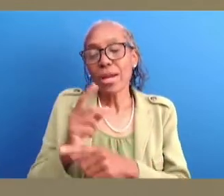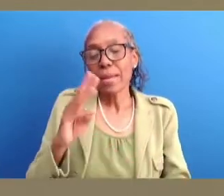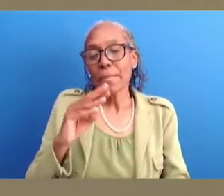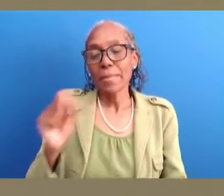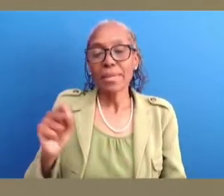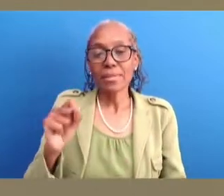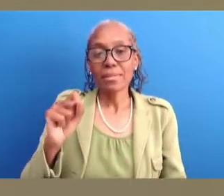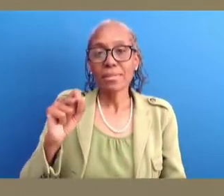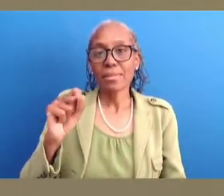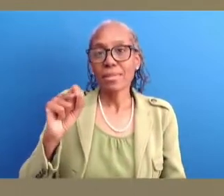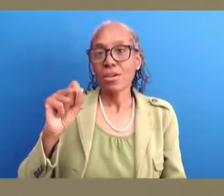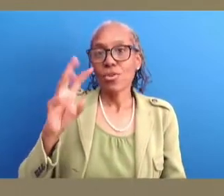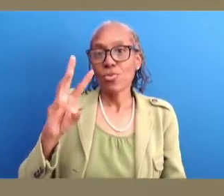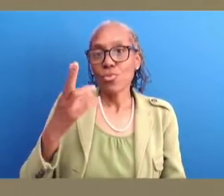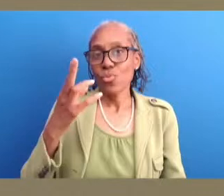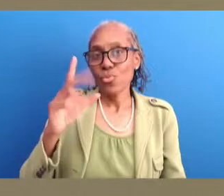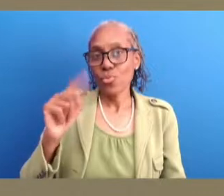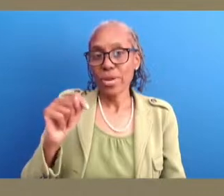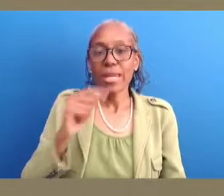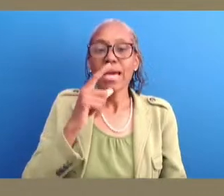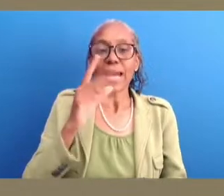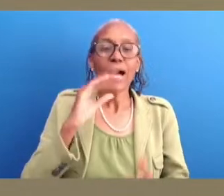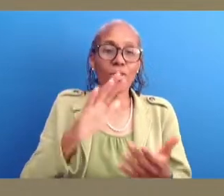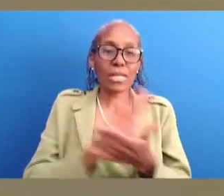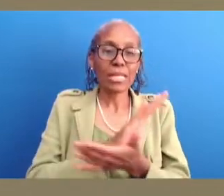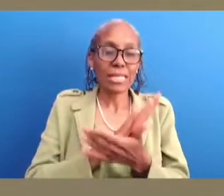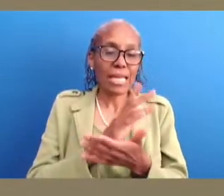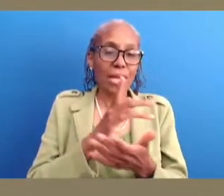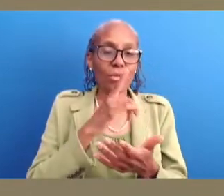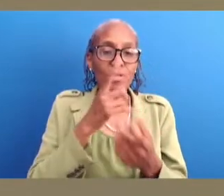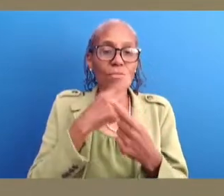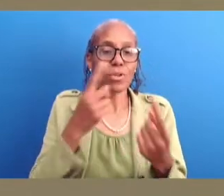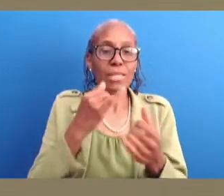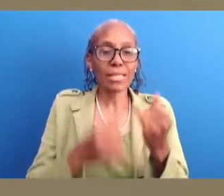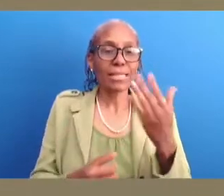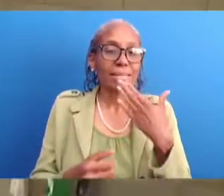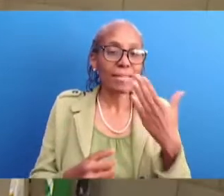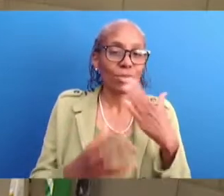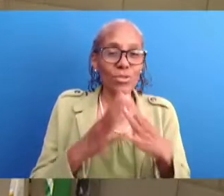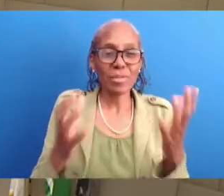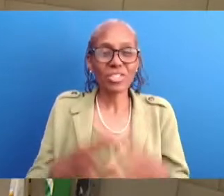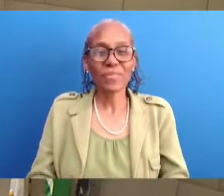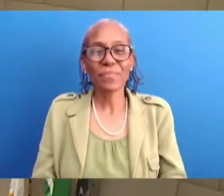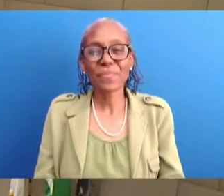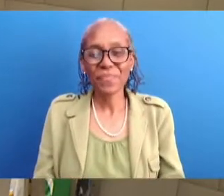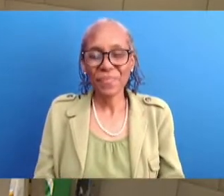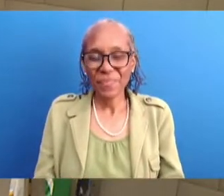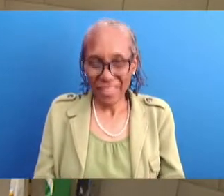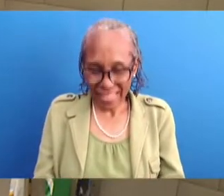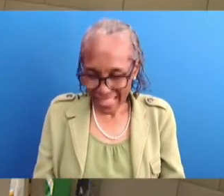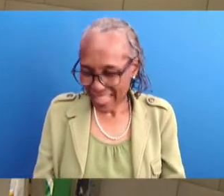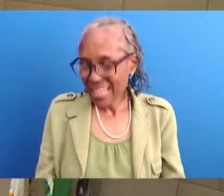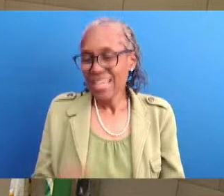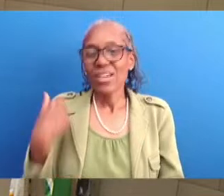HARD IN THE COMMUNITY, THAT'S